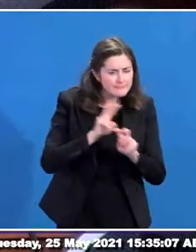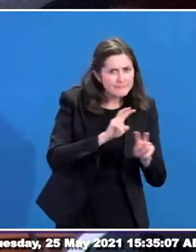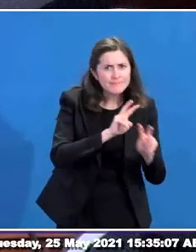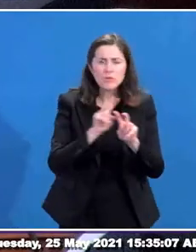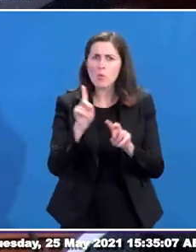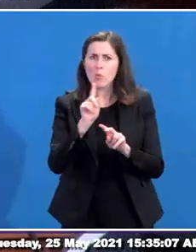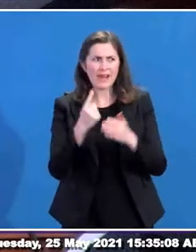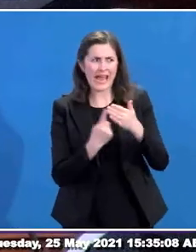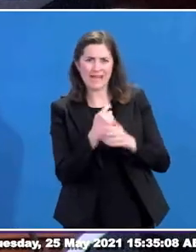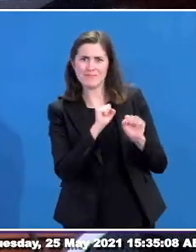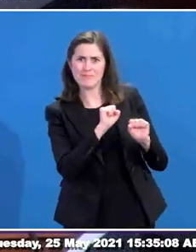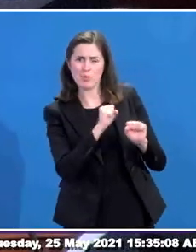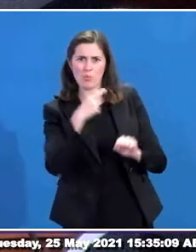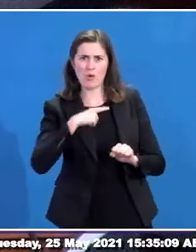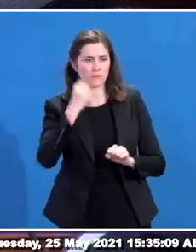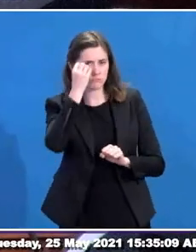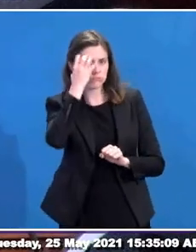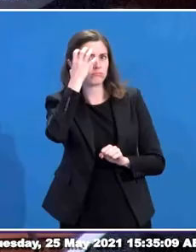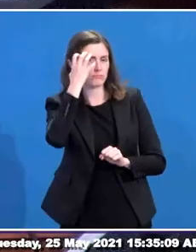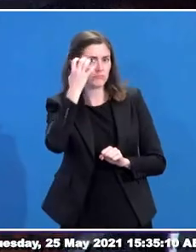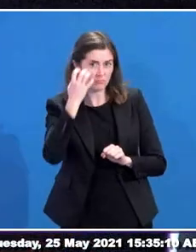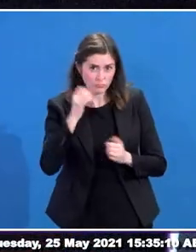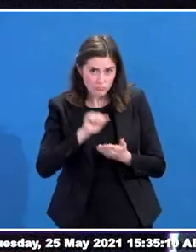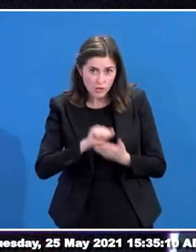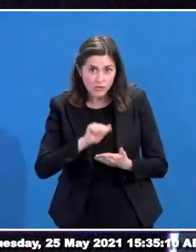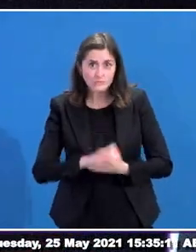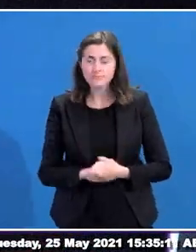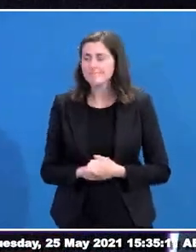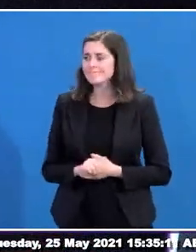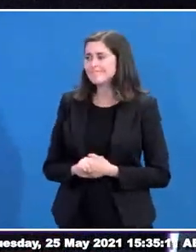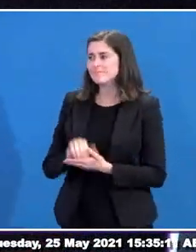the cause of the injuries; is that right? That's correct.